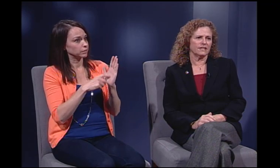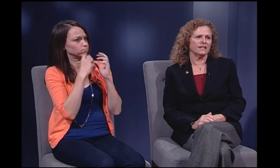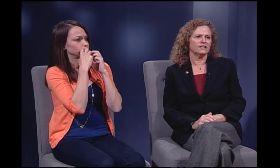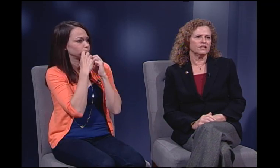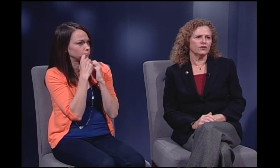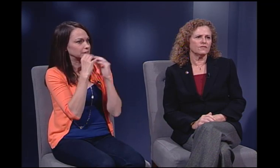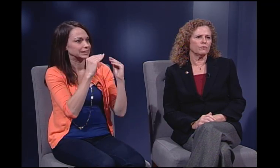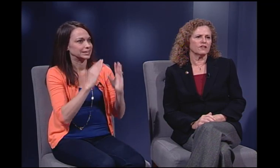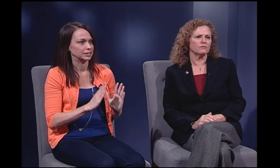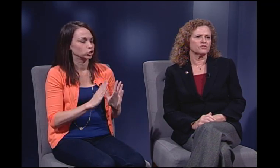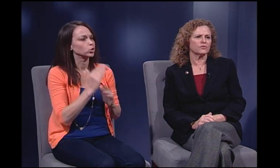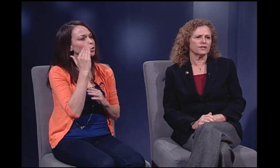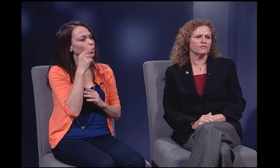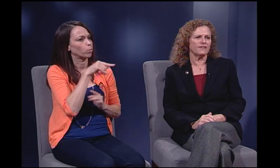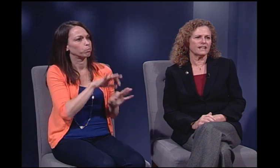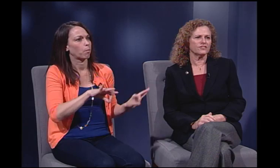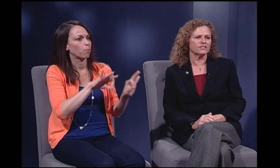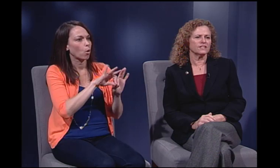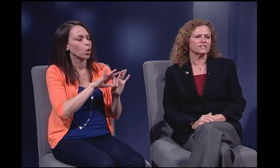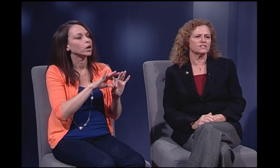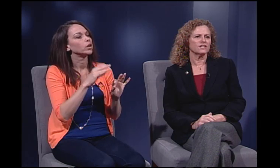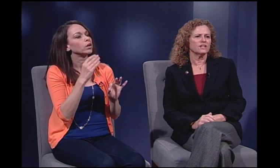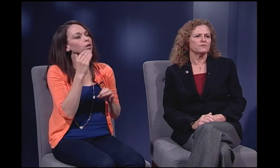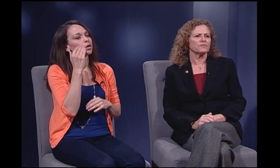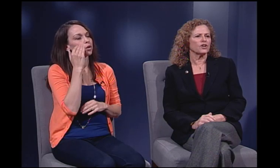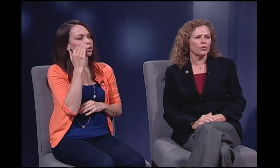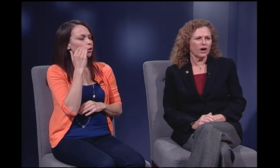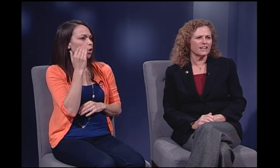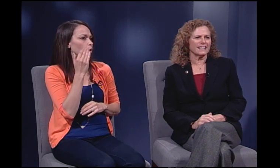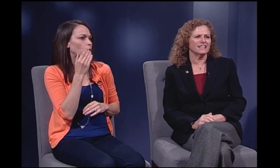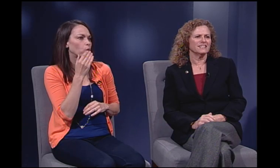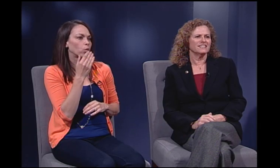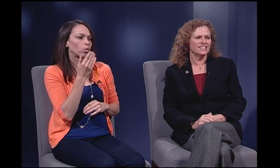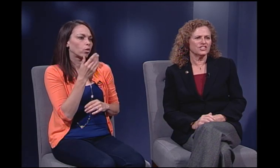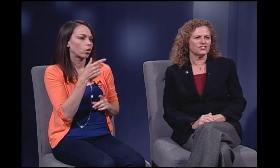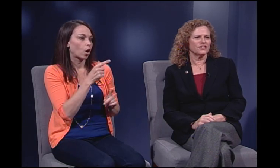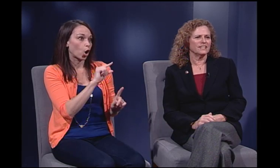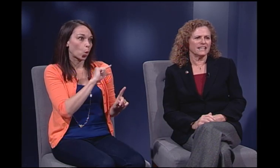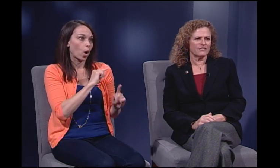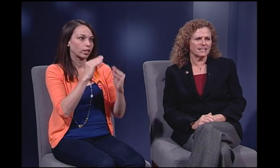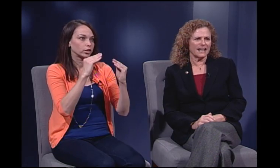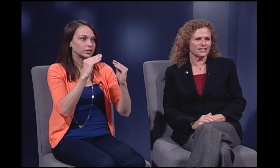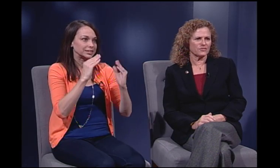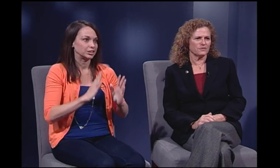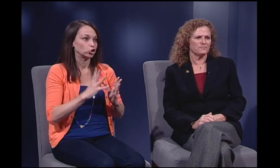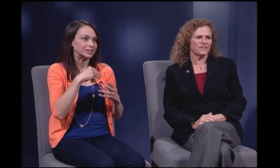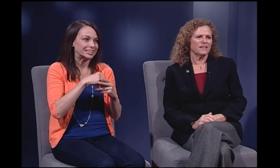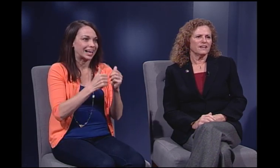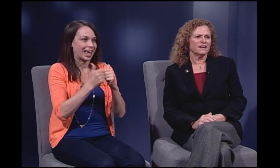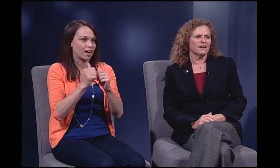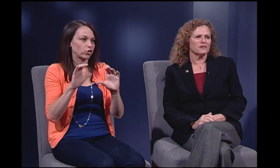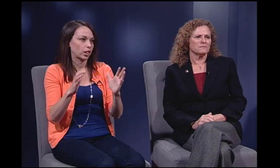and know that one of the most critical factors is a quality teacher in every classroom.